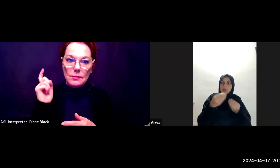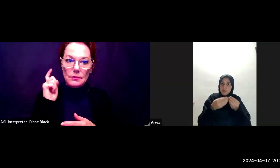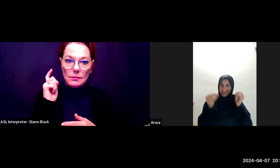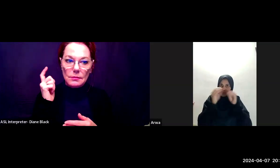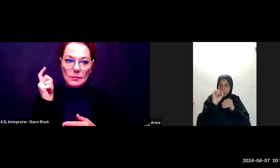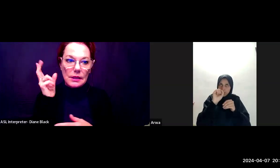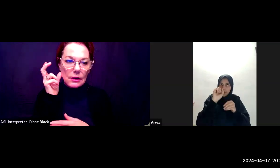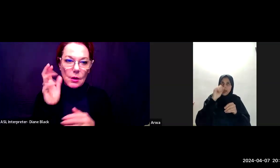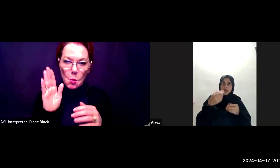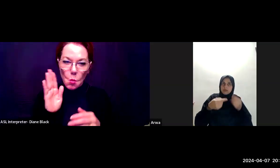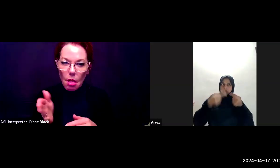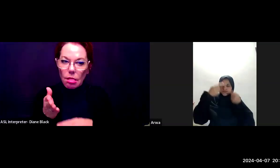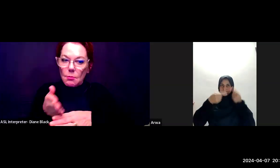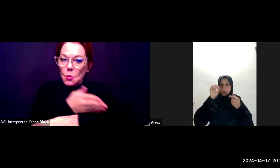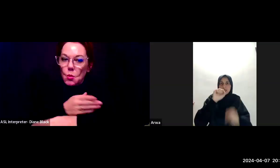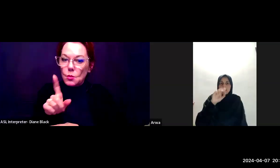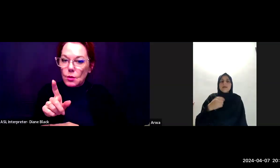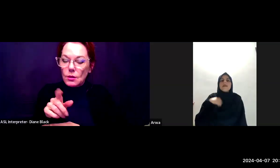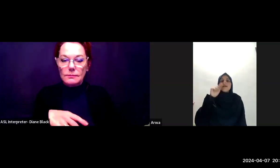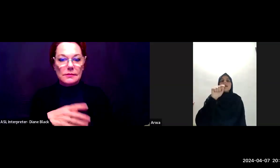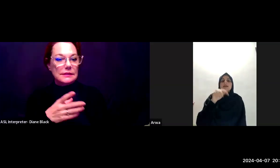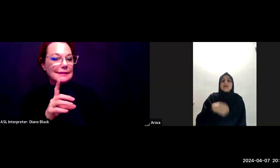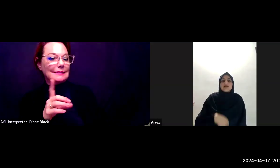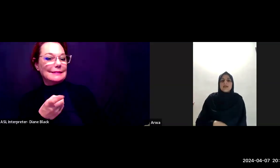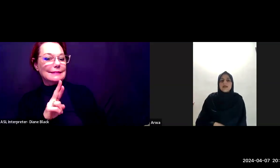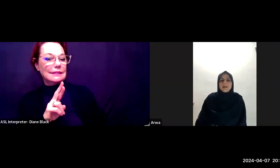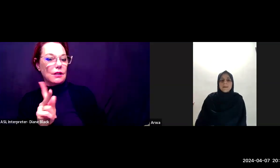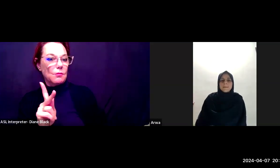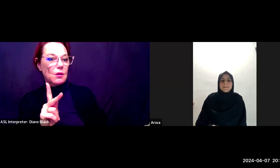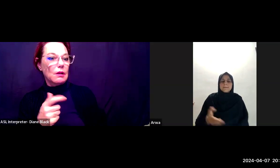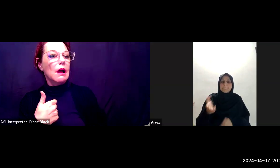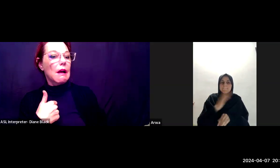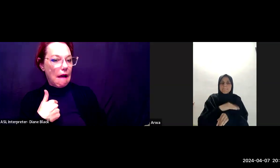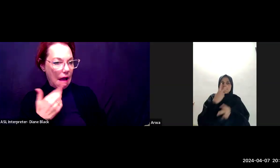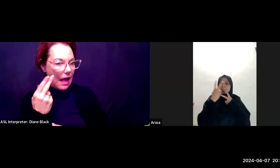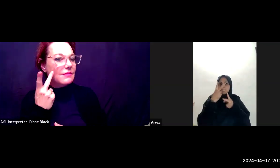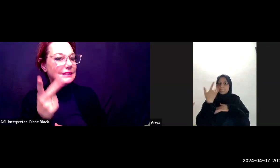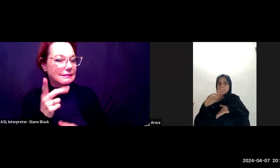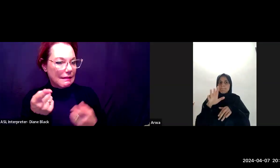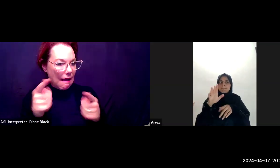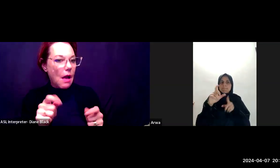basically um I have seen this and many people have reported also with with our patients that